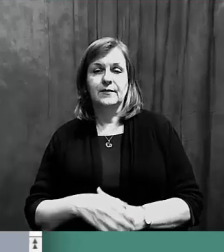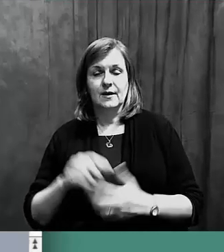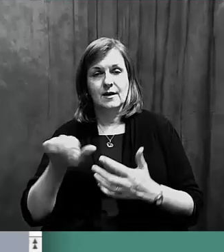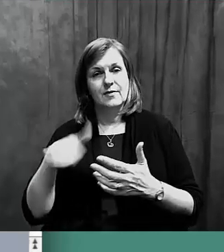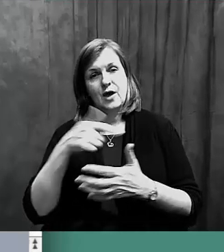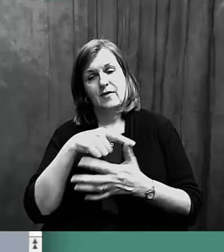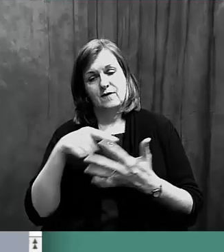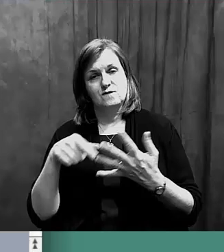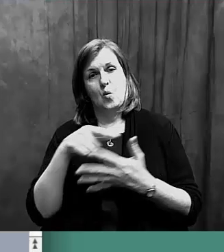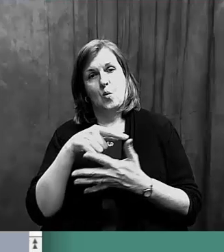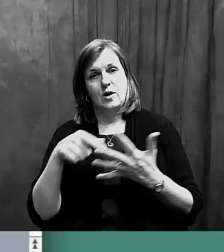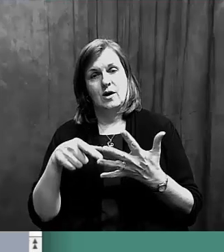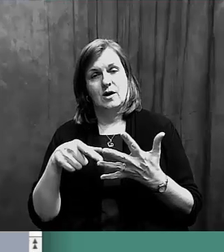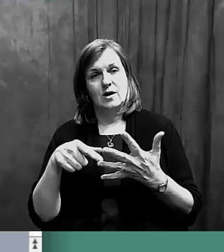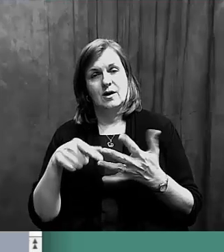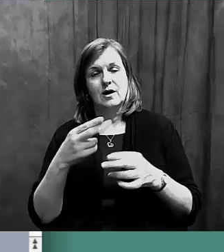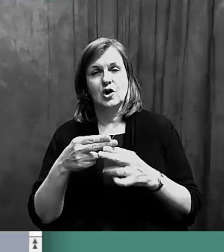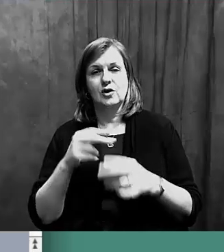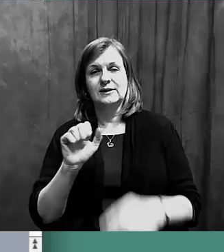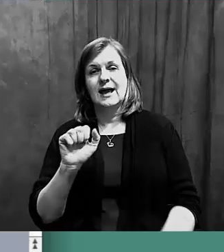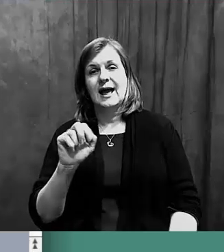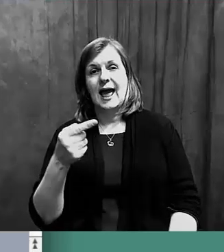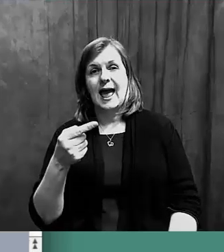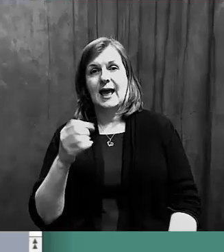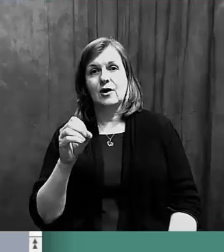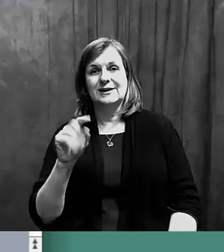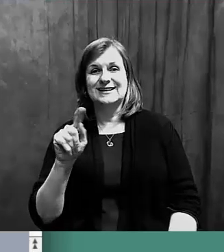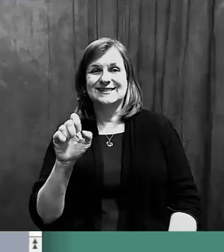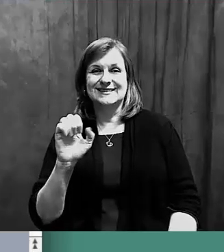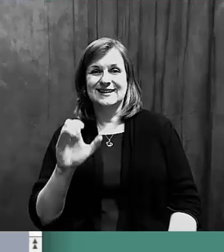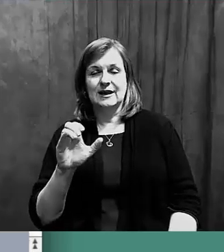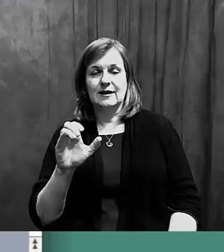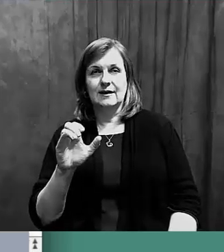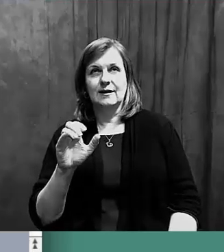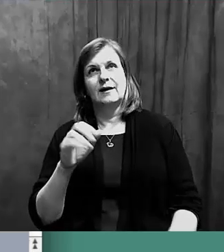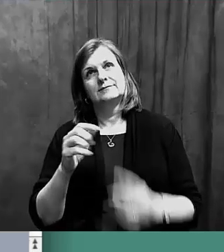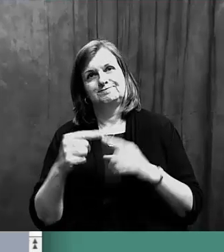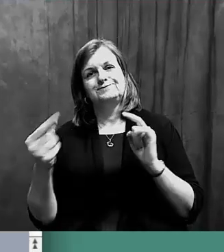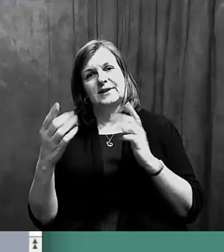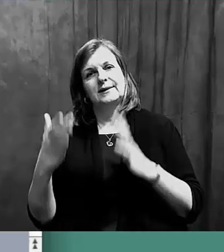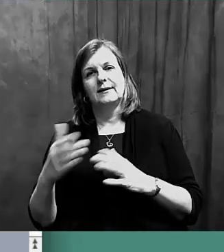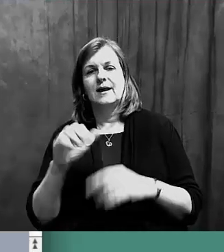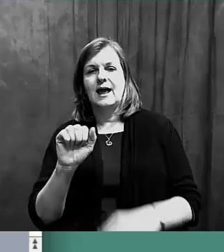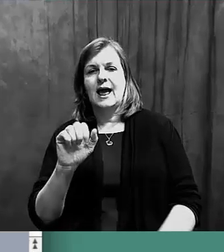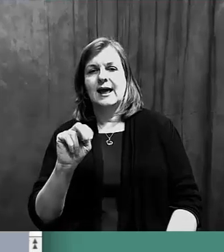The others will act as what we call agonistic hormones, or